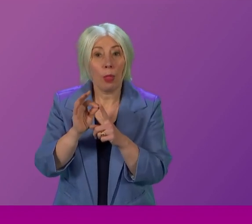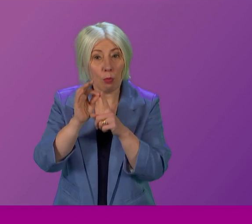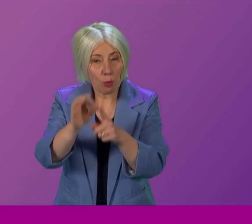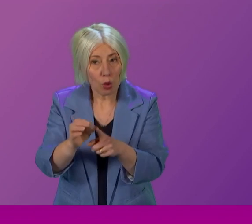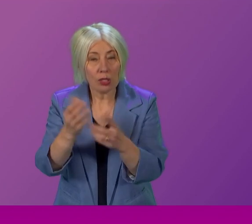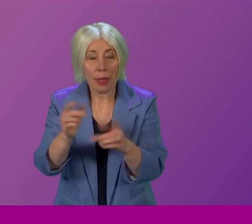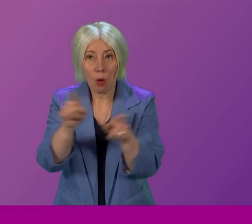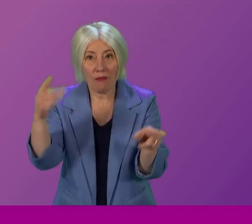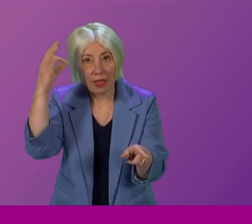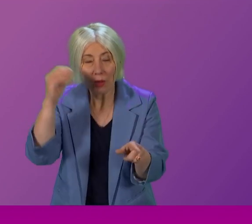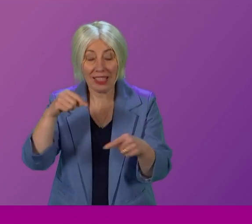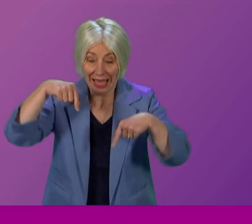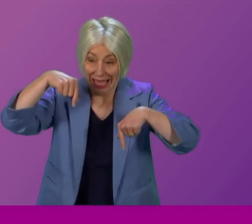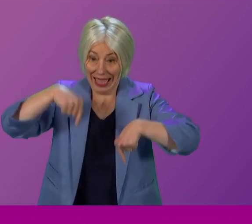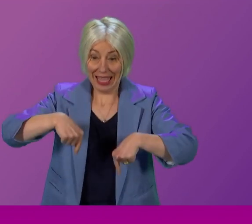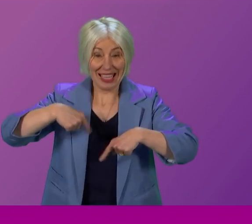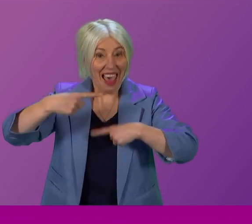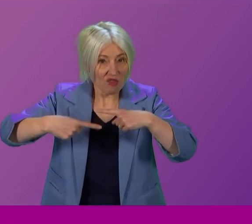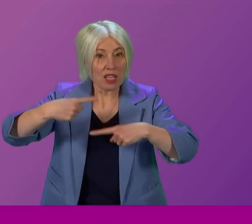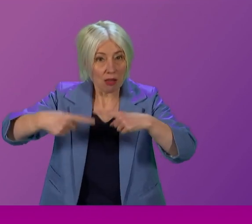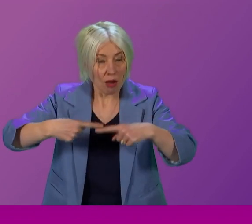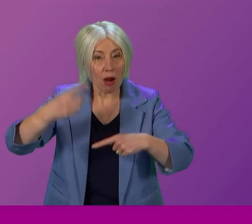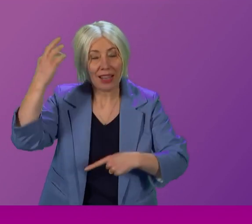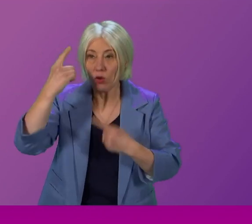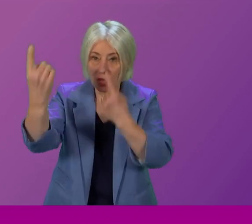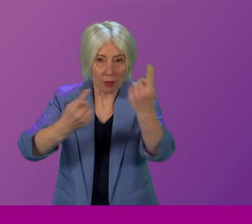at. At this time every year, councils look at a range of proposals. This morning, I